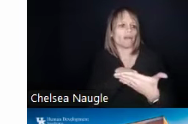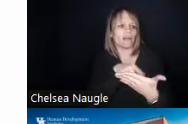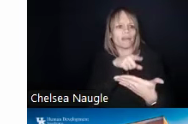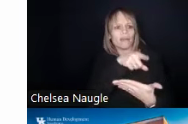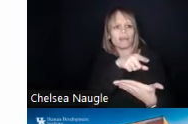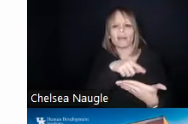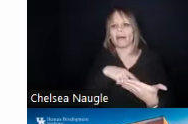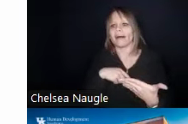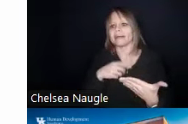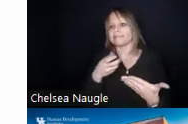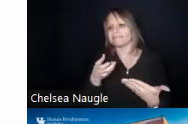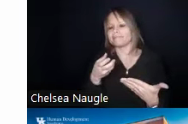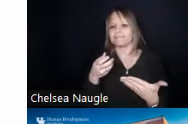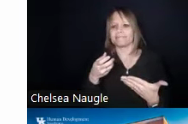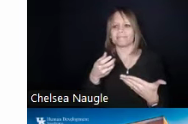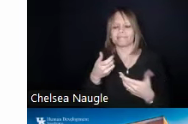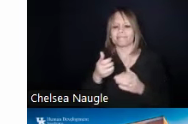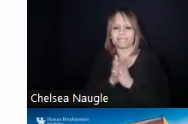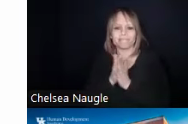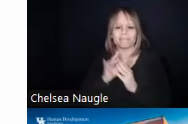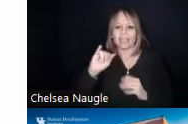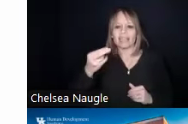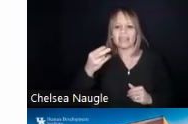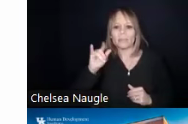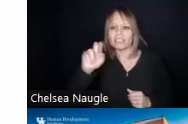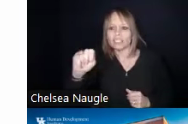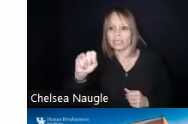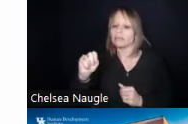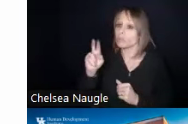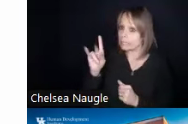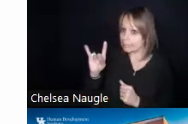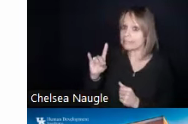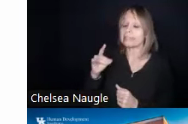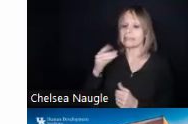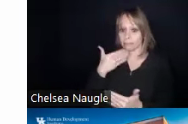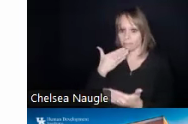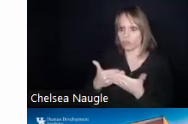memory and you can see some of the things that came out as being heavily associated with uh working memory here.